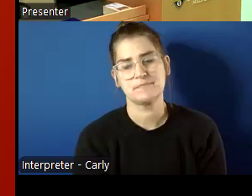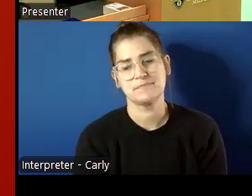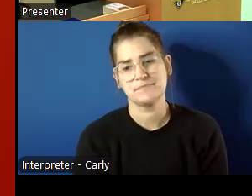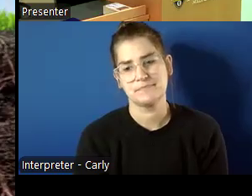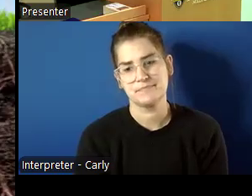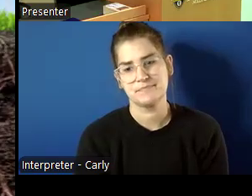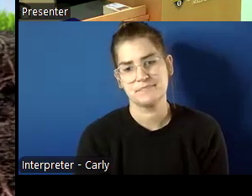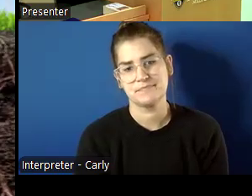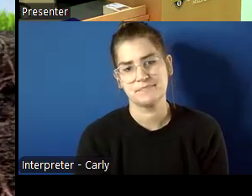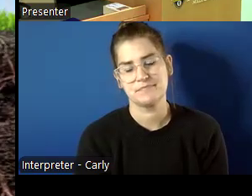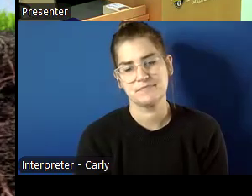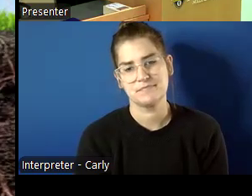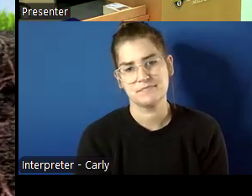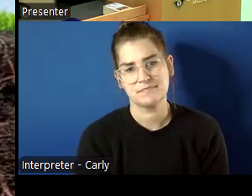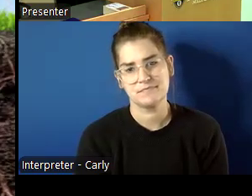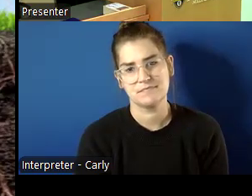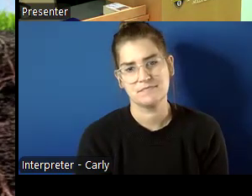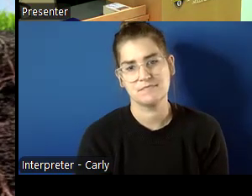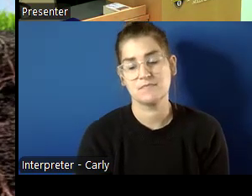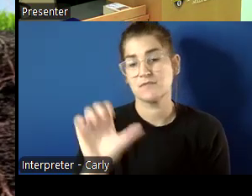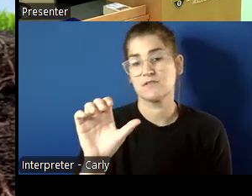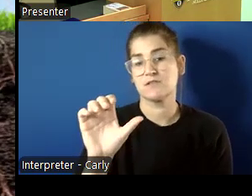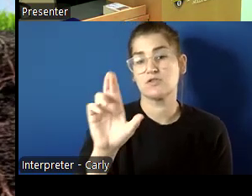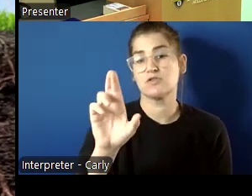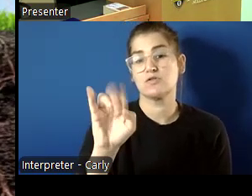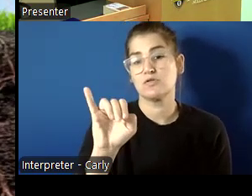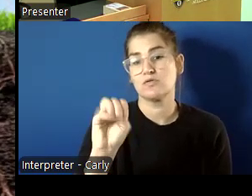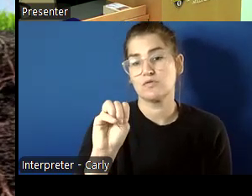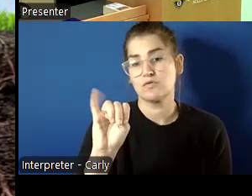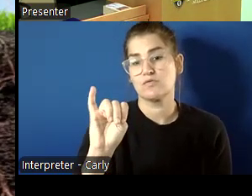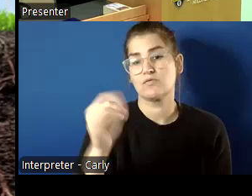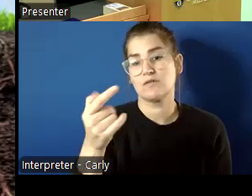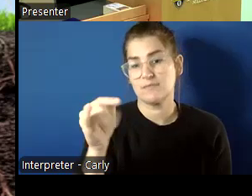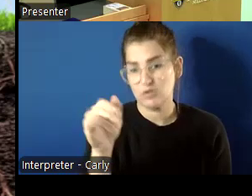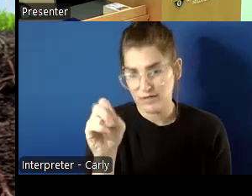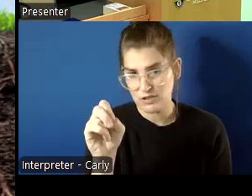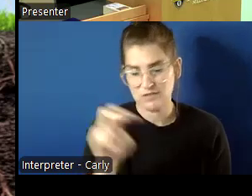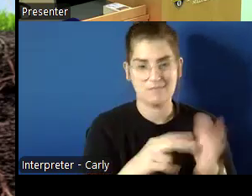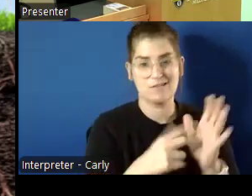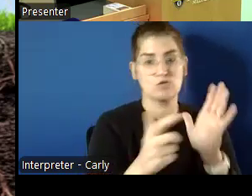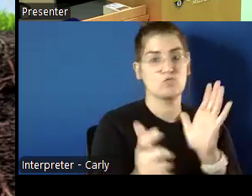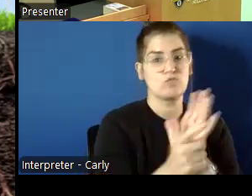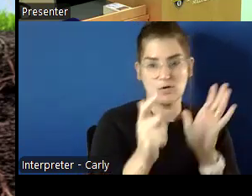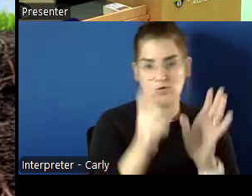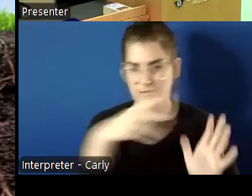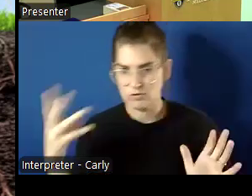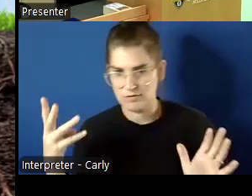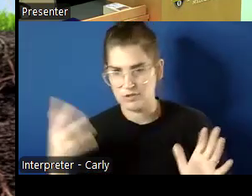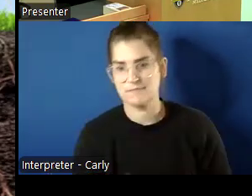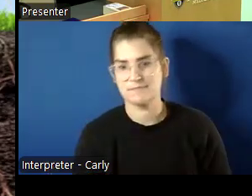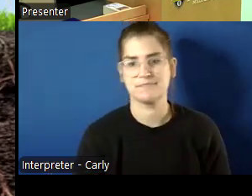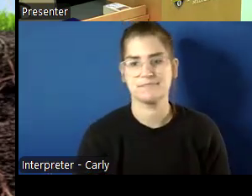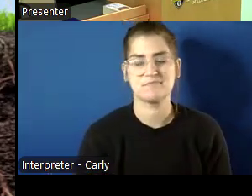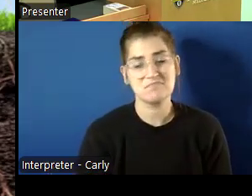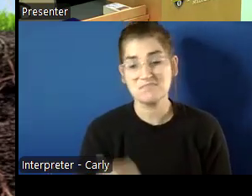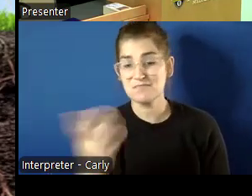and crimigration, which is the criminalization of immigration. Just a few of the things. Short list,